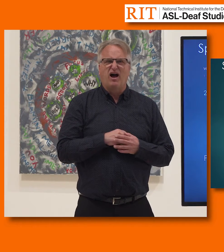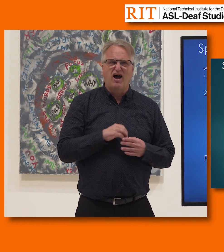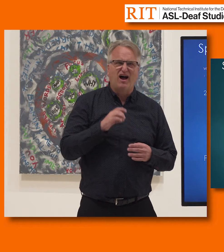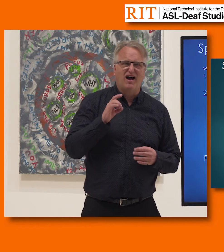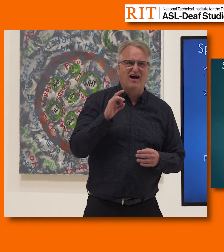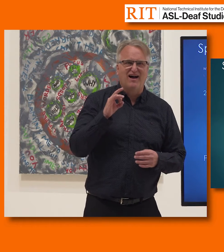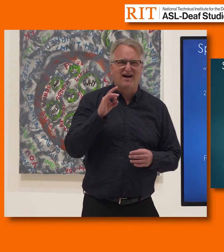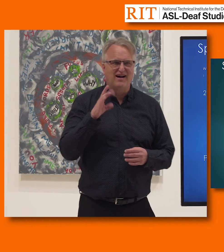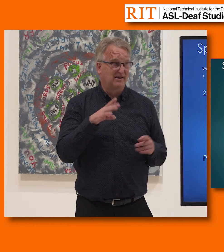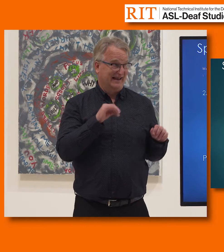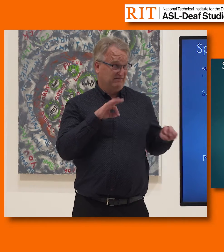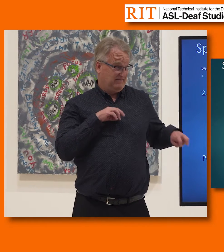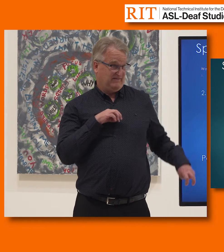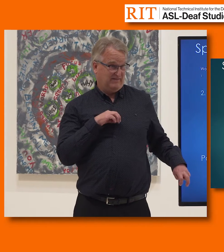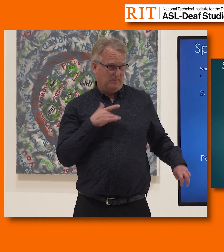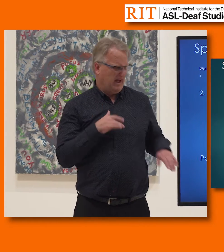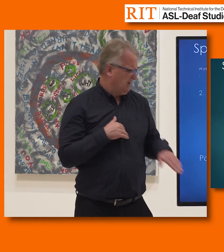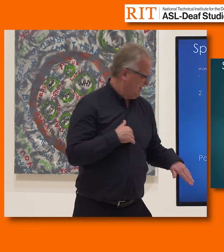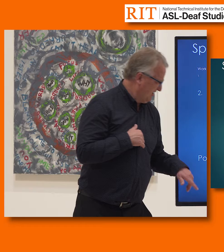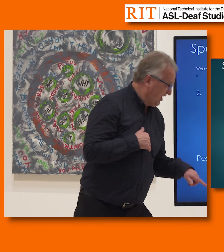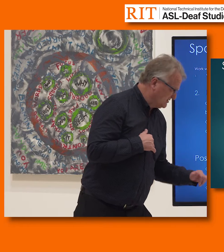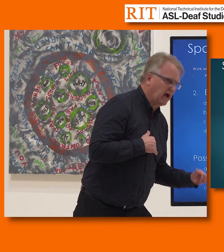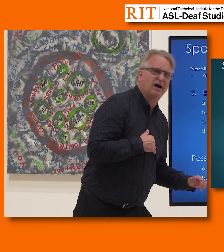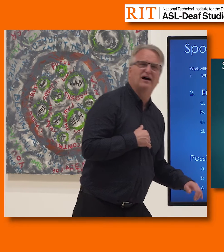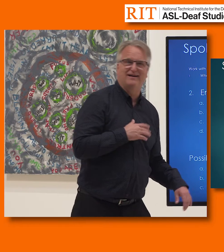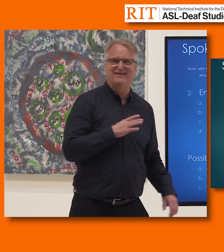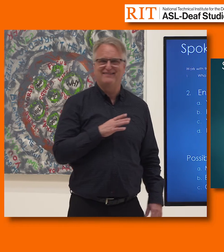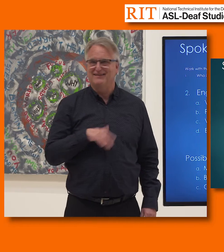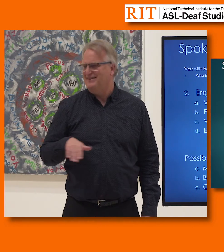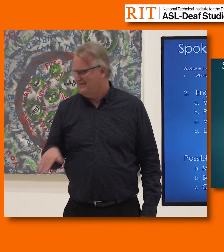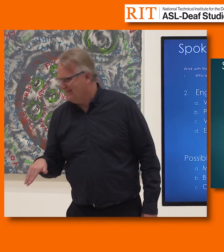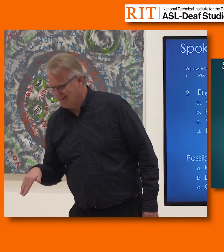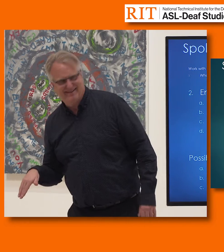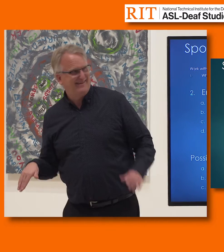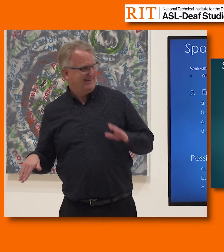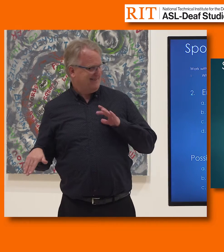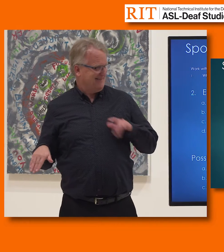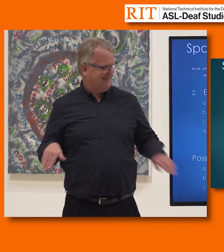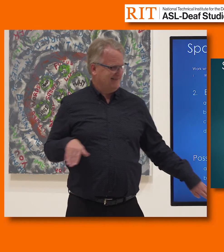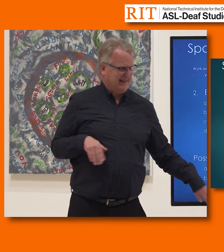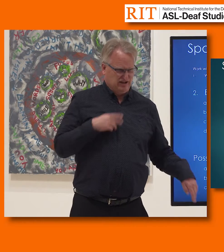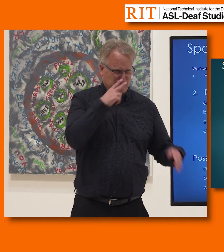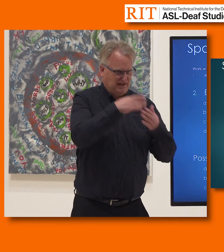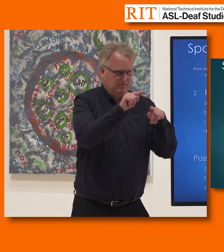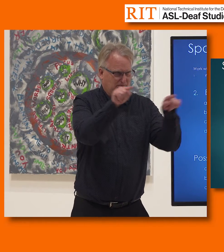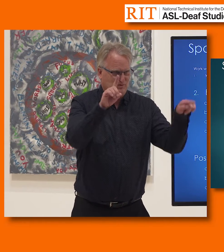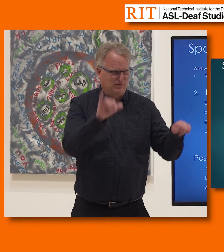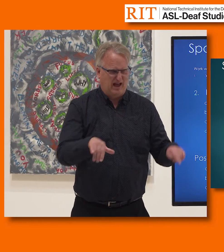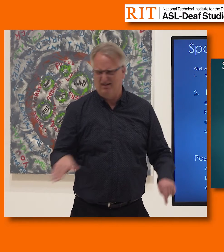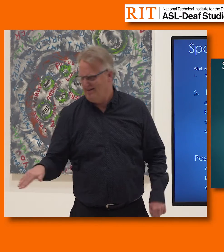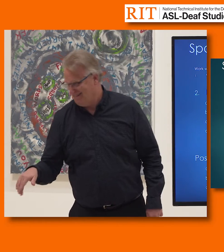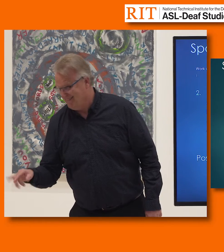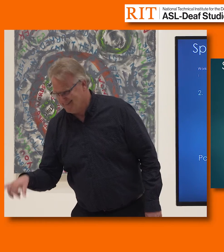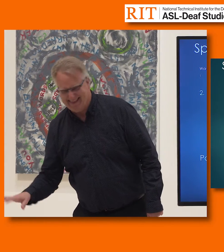OK, so, we are all very familiar, especially if you've got more than one Deaf person in the audience, that we work together, right?